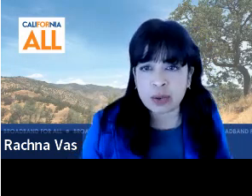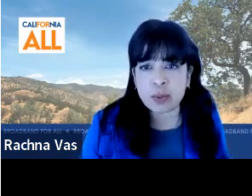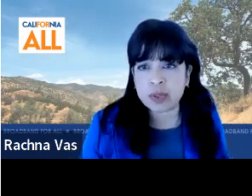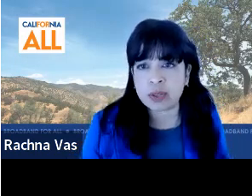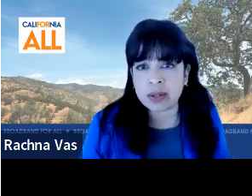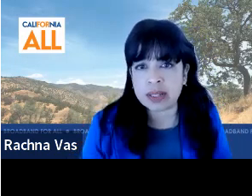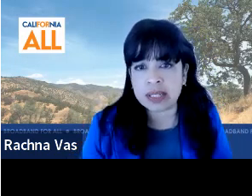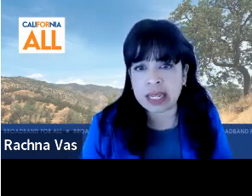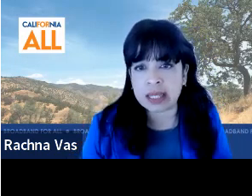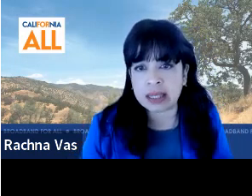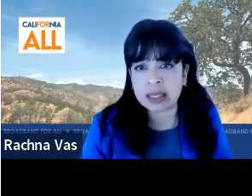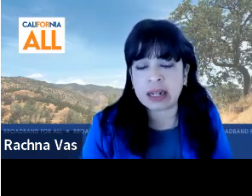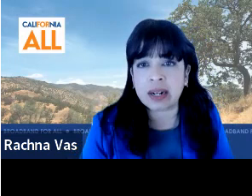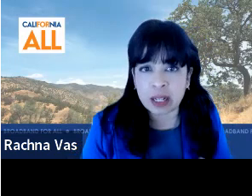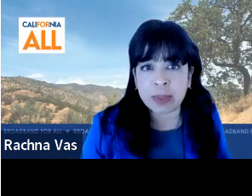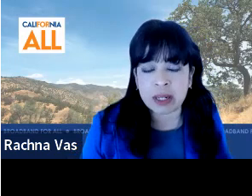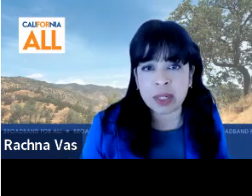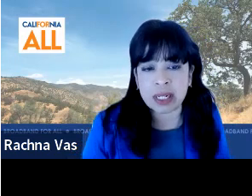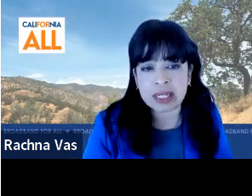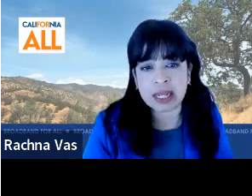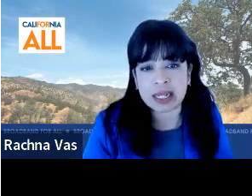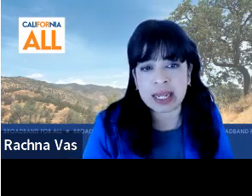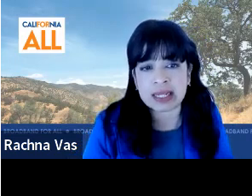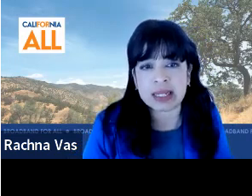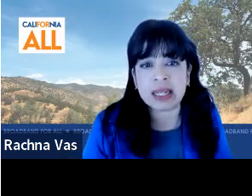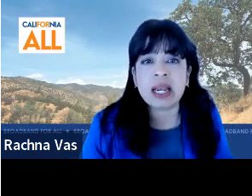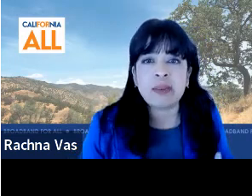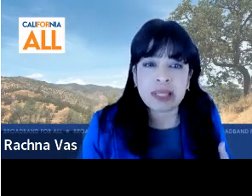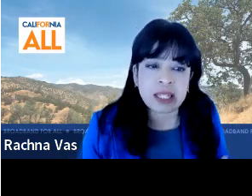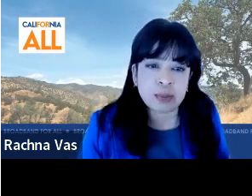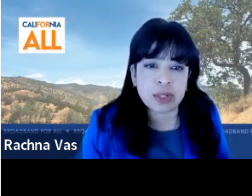other groups throughout the State that that are helping communities get connected, please